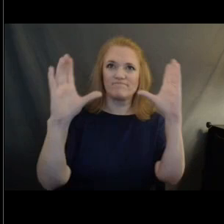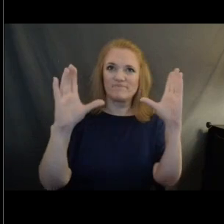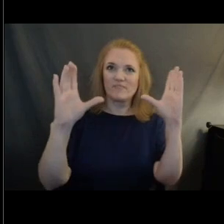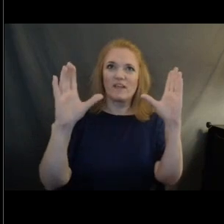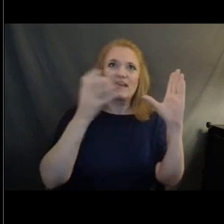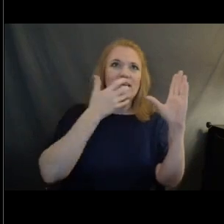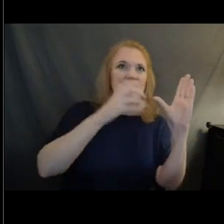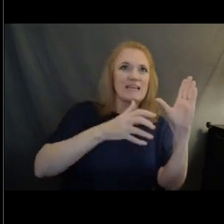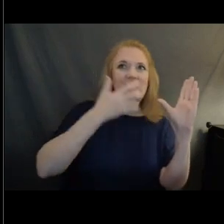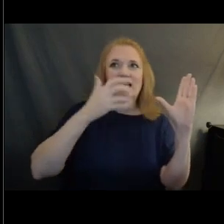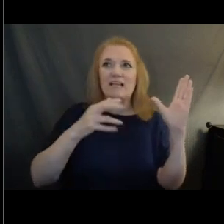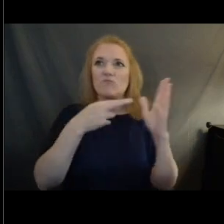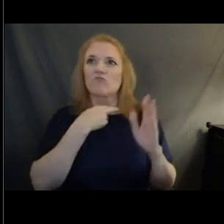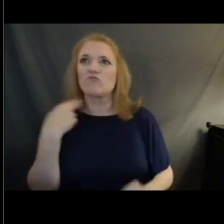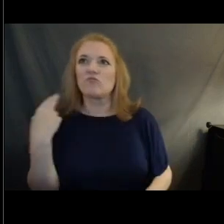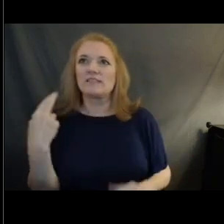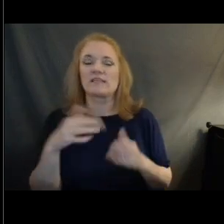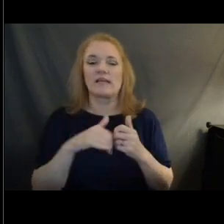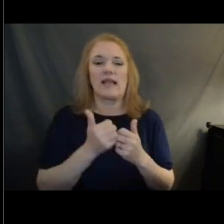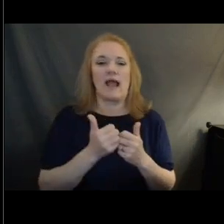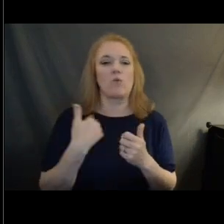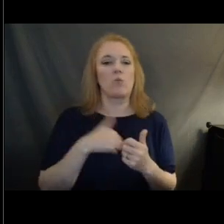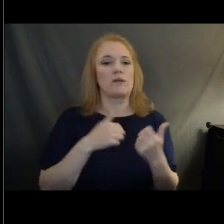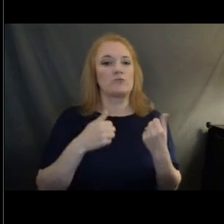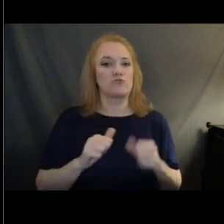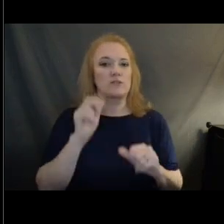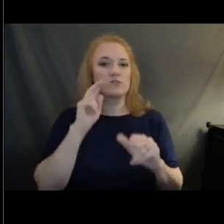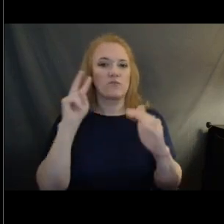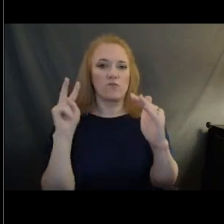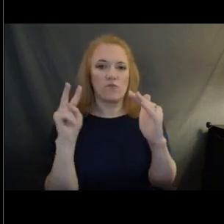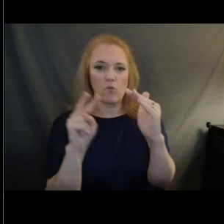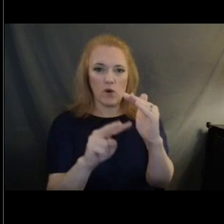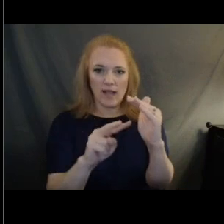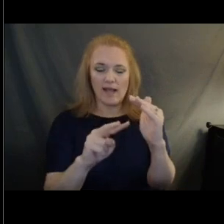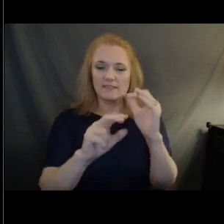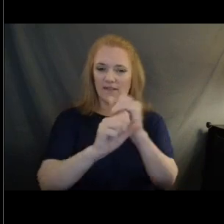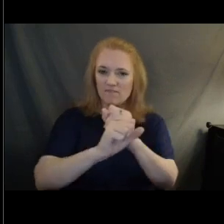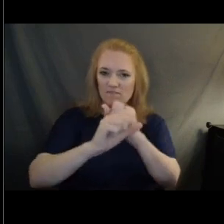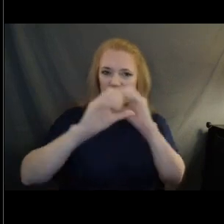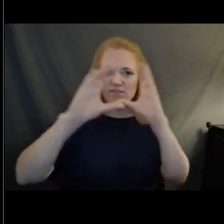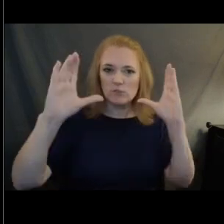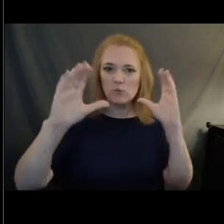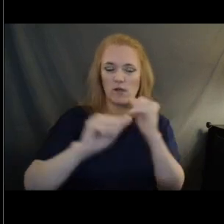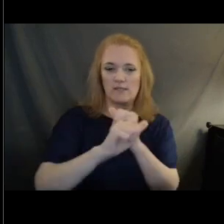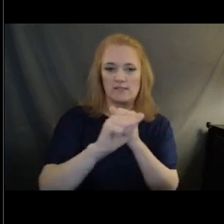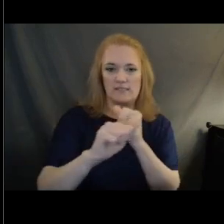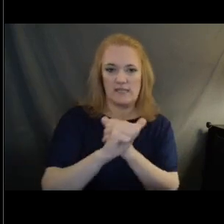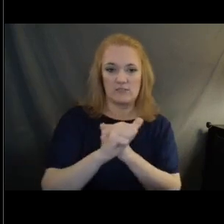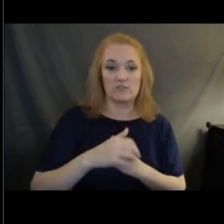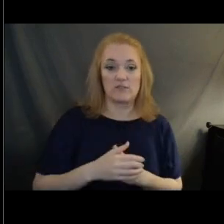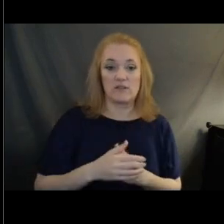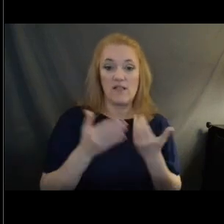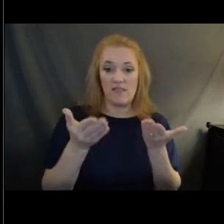risk and how we attempt to forecast, message, and visualize these hazards. This is just a look at